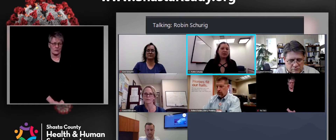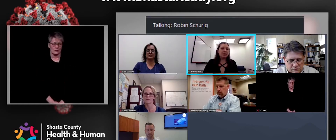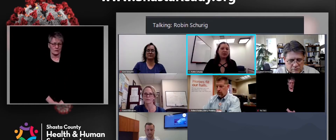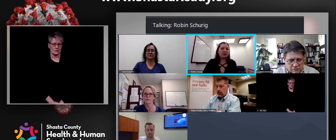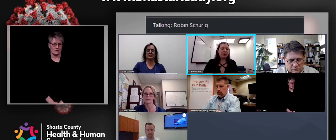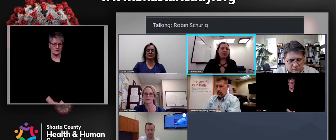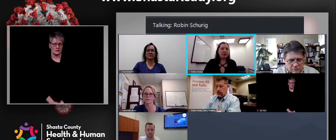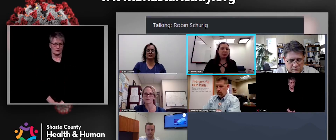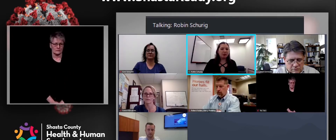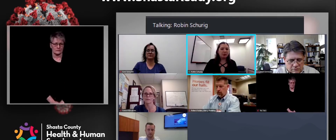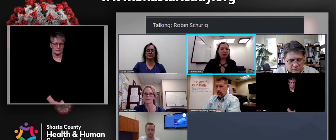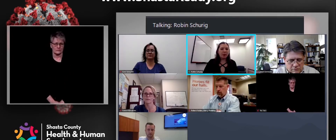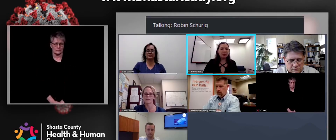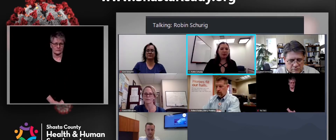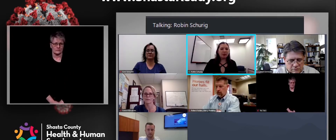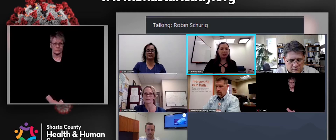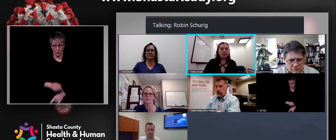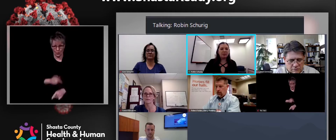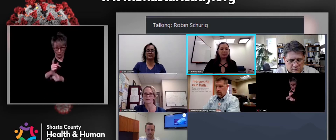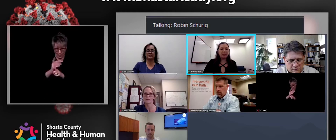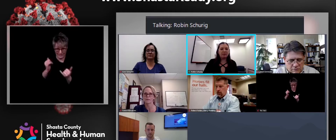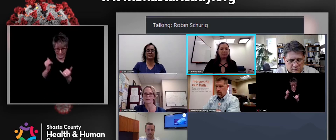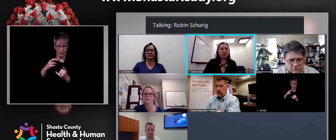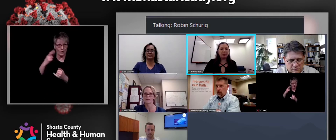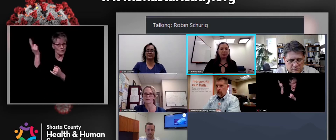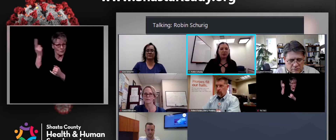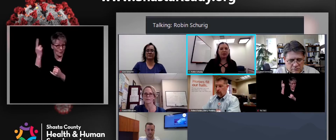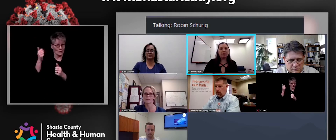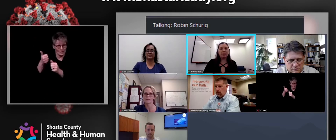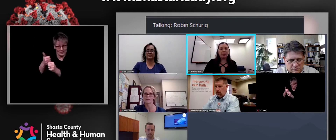are still considered a professional sport. So in terms of the restrictions that are in